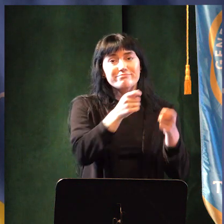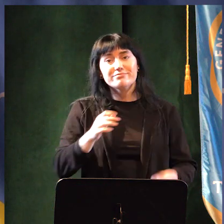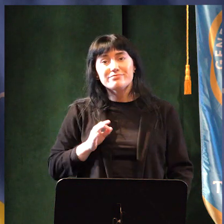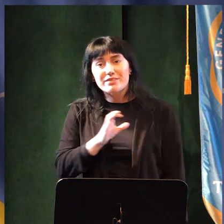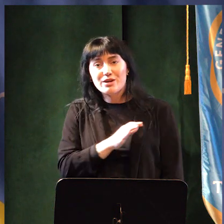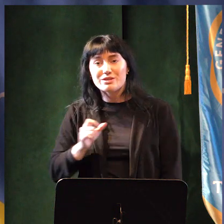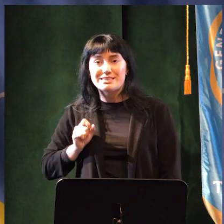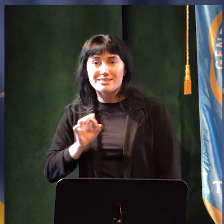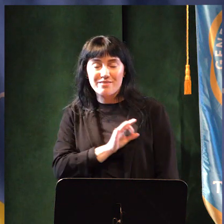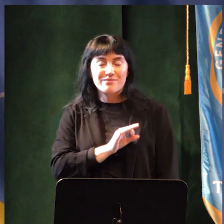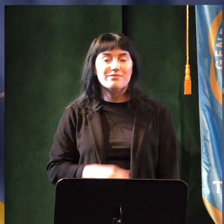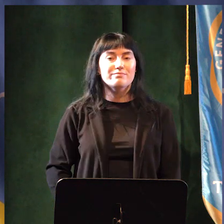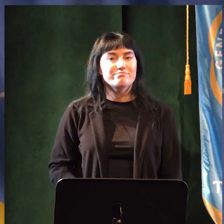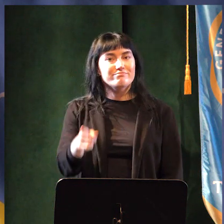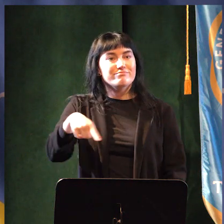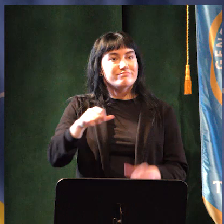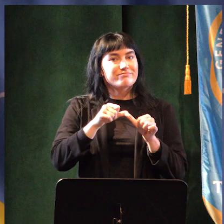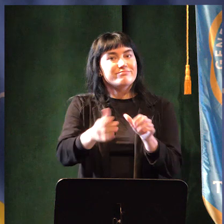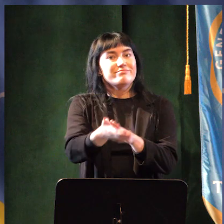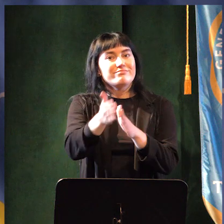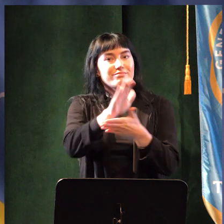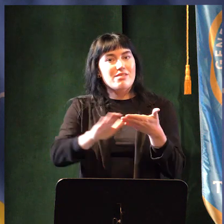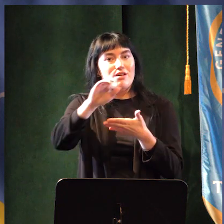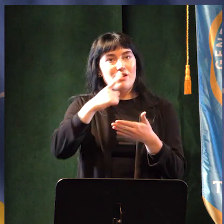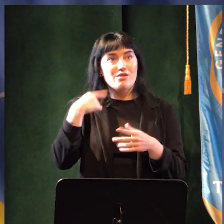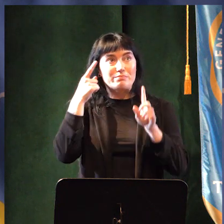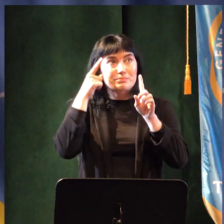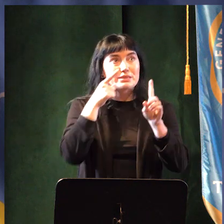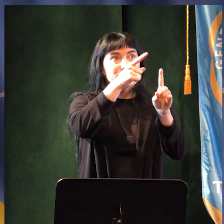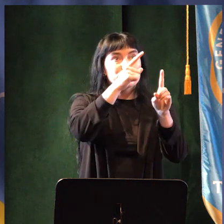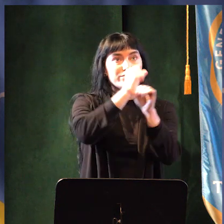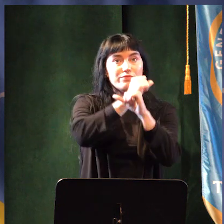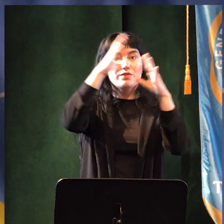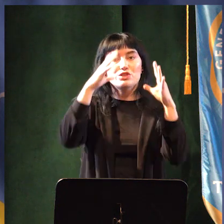and staff who have kept our colleges mission vision and strategic priorities